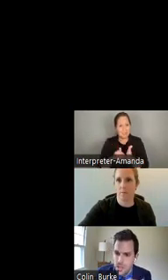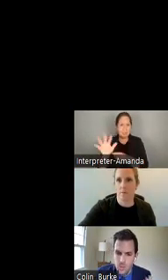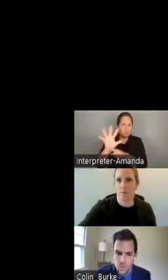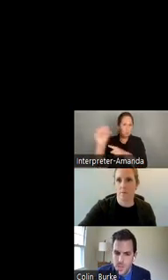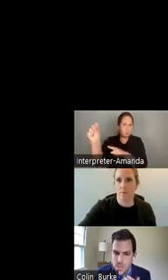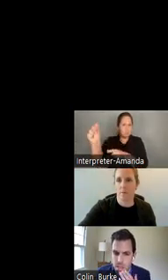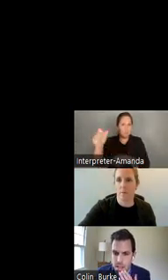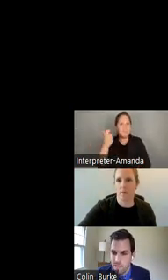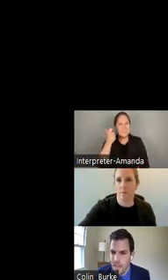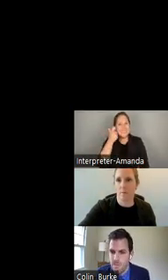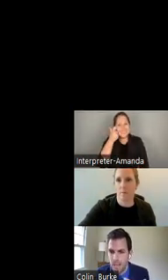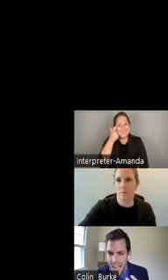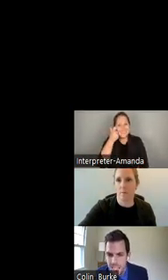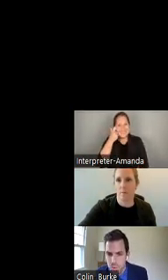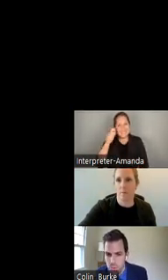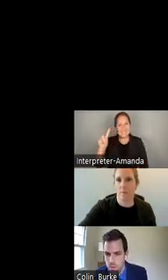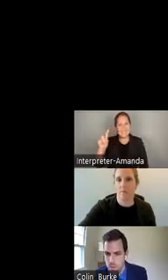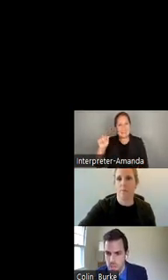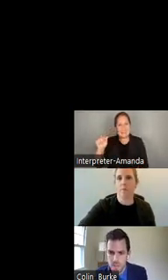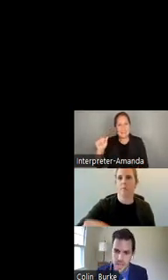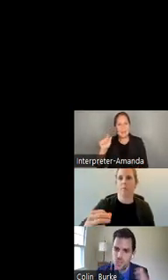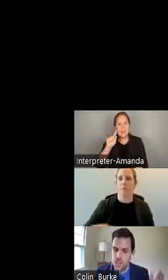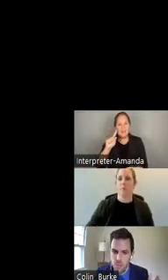just looking the most recent data that I could find among high school students again general